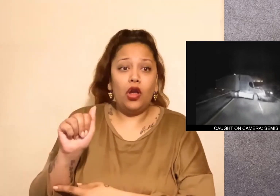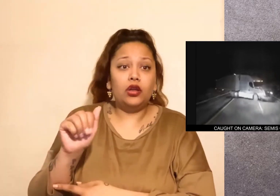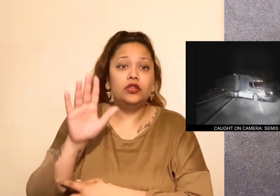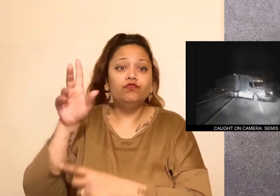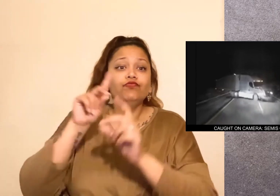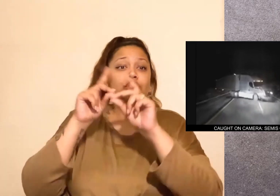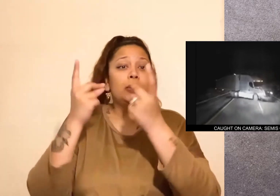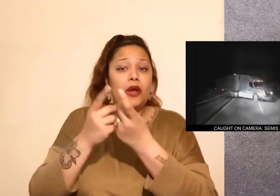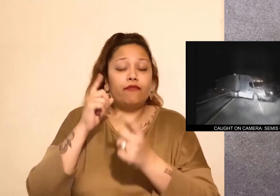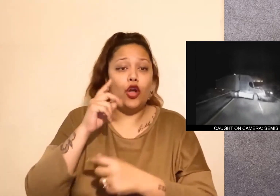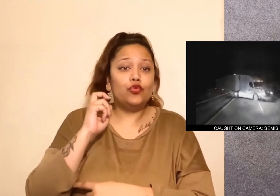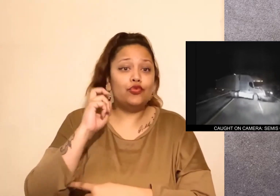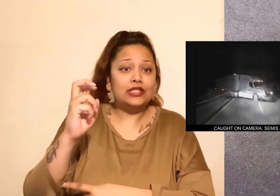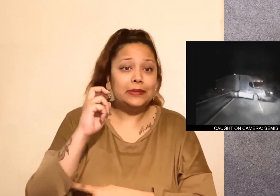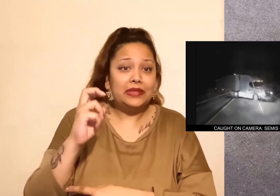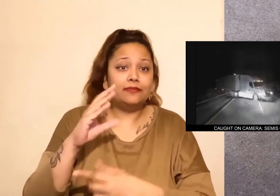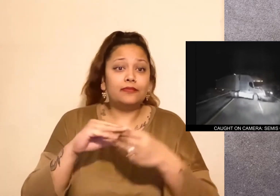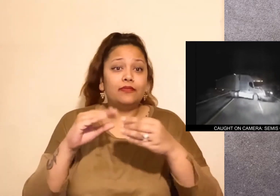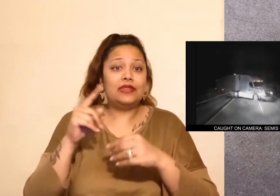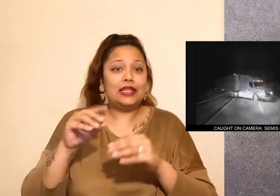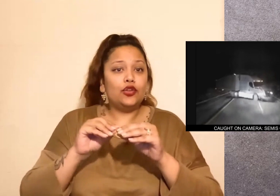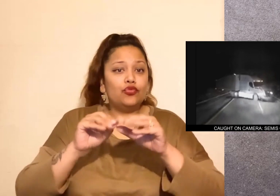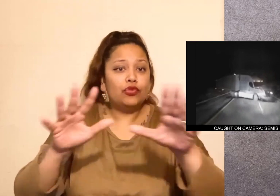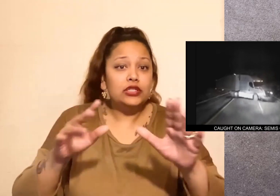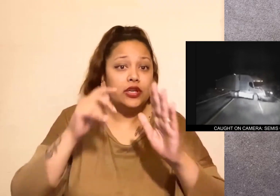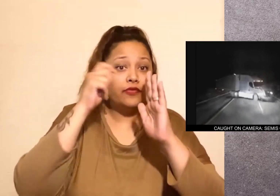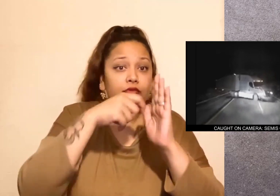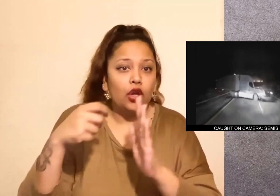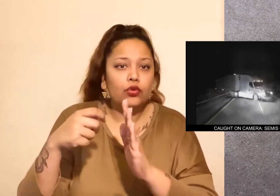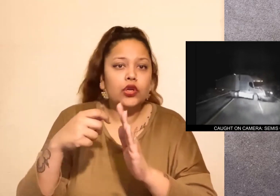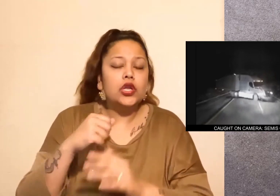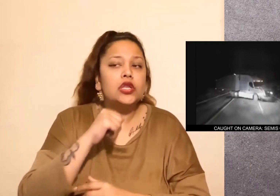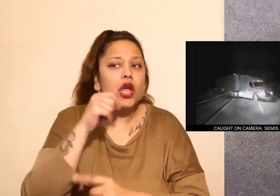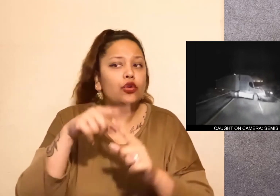Iowa's Department of Transportation says they released the video not to